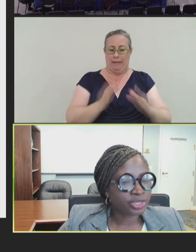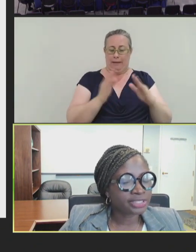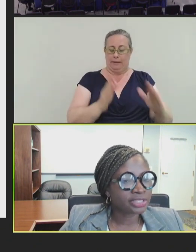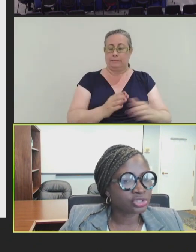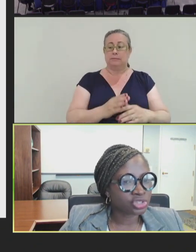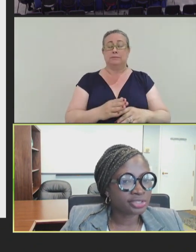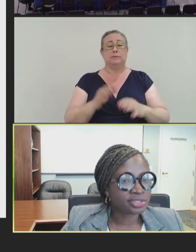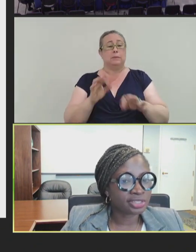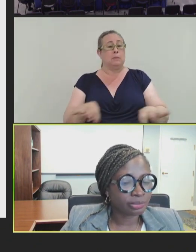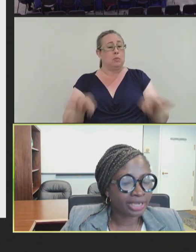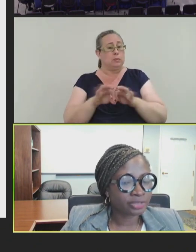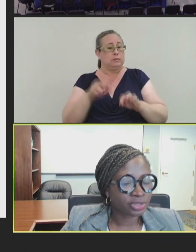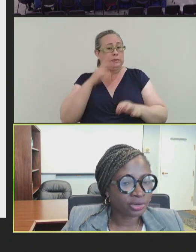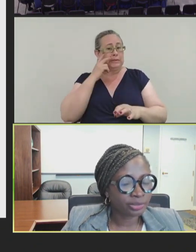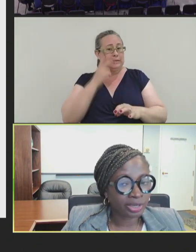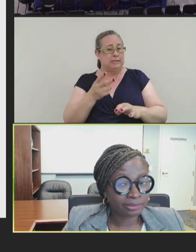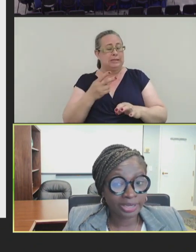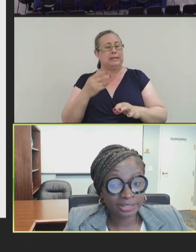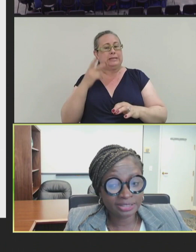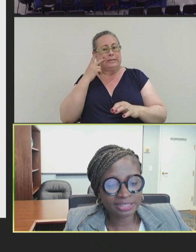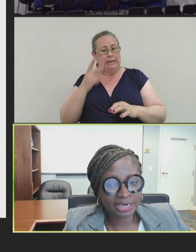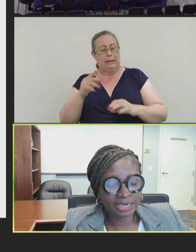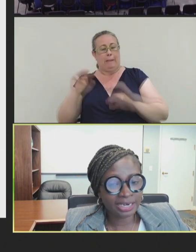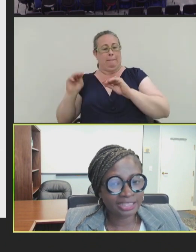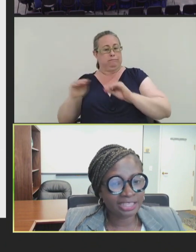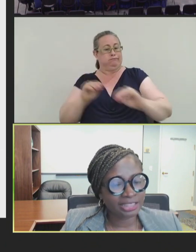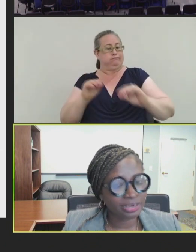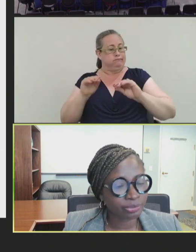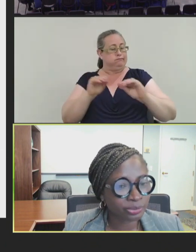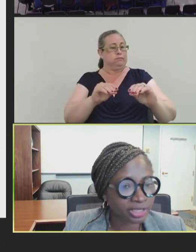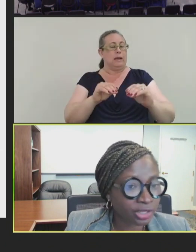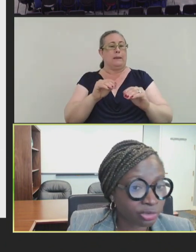we're seeing changing migratory patterns. And I think that in public health,